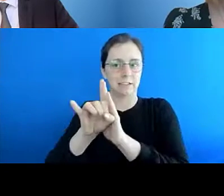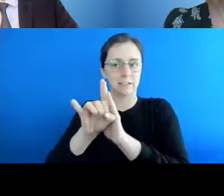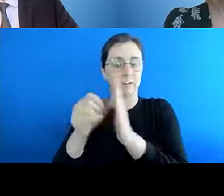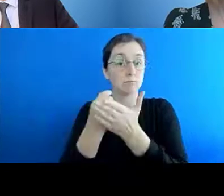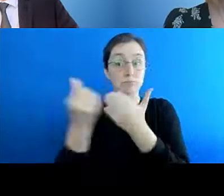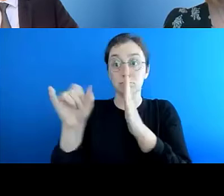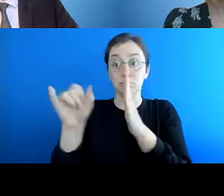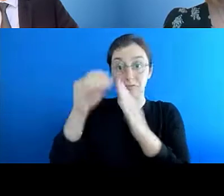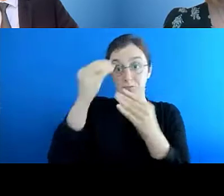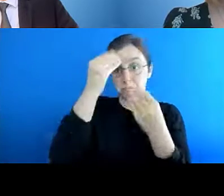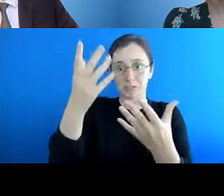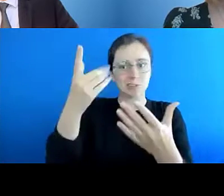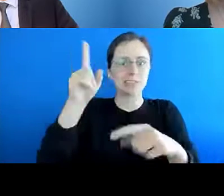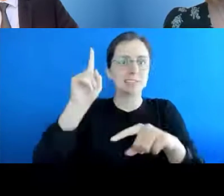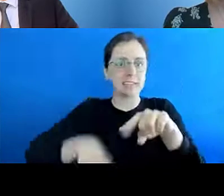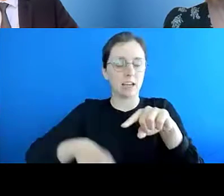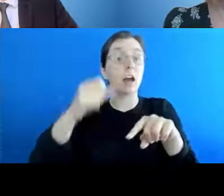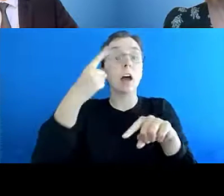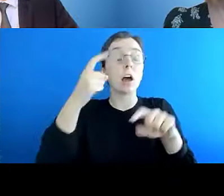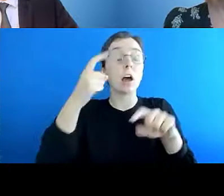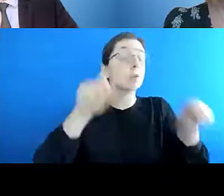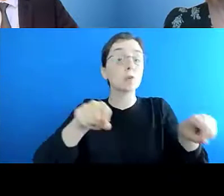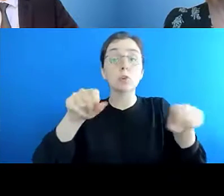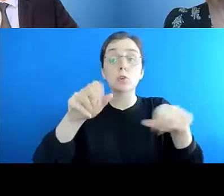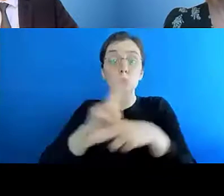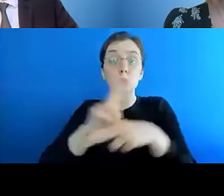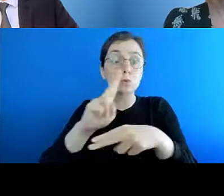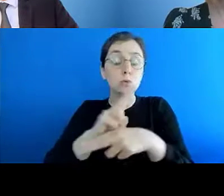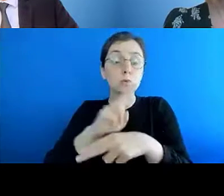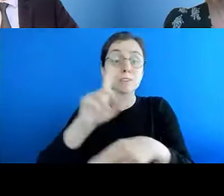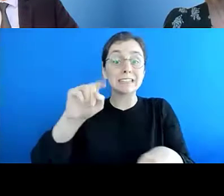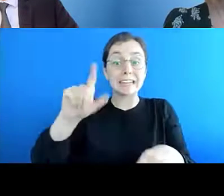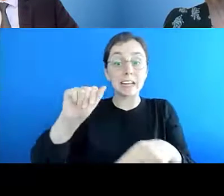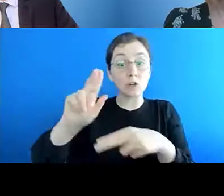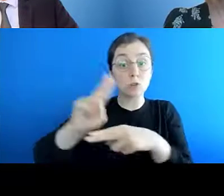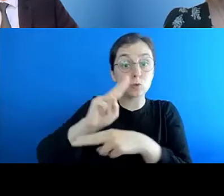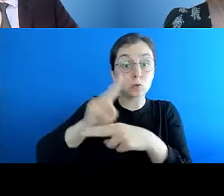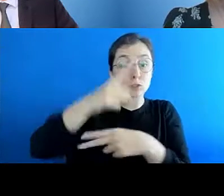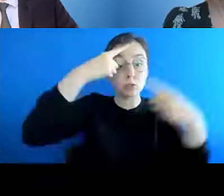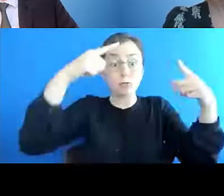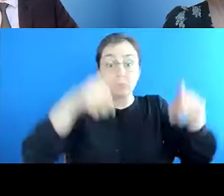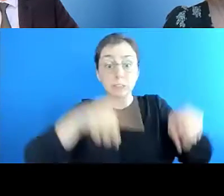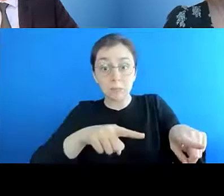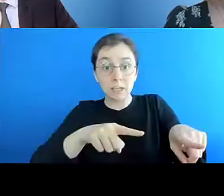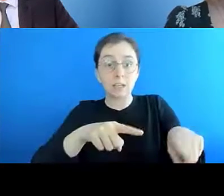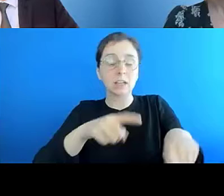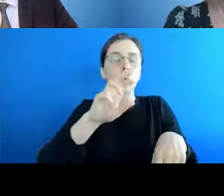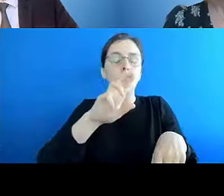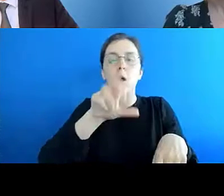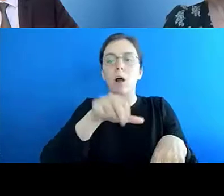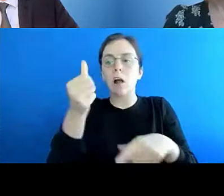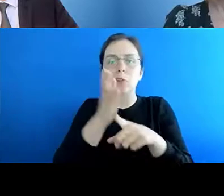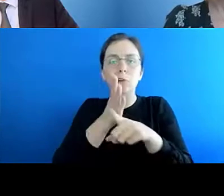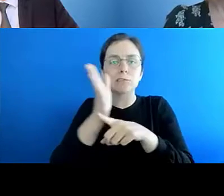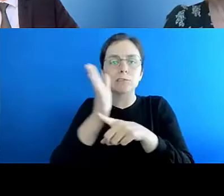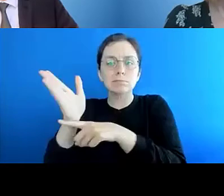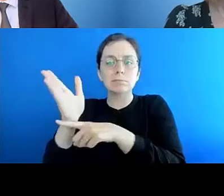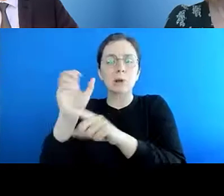but maybe it could be shared with a data use agreement and shared sort of under other auspices that are not within a repository.